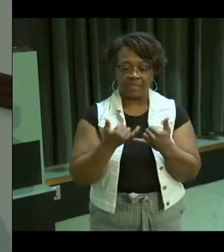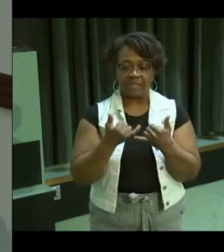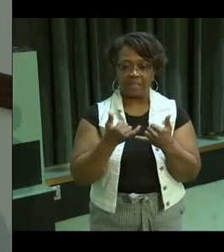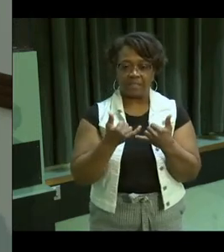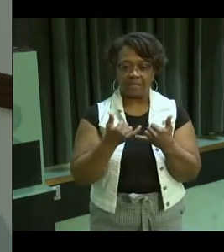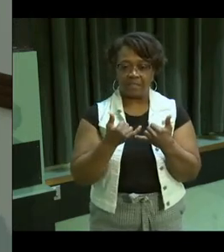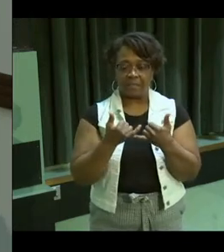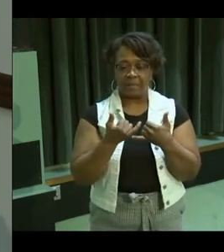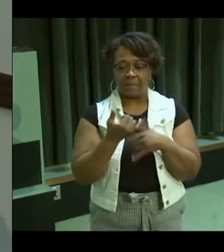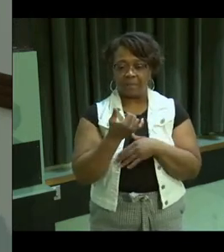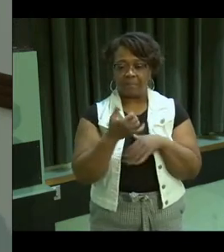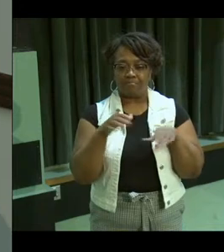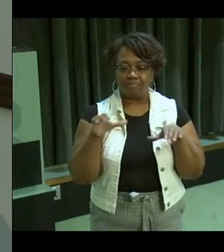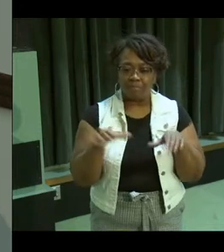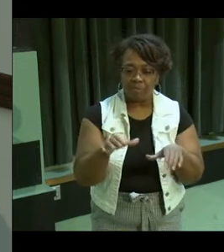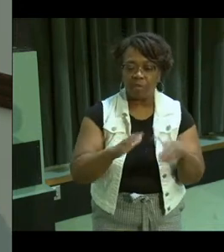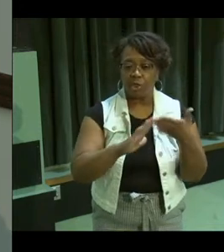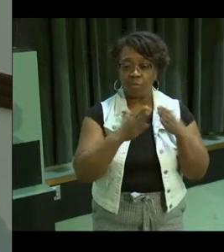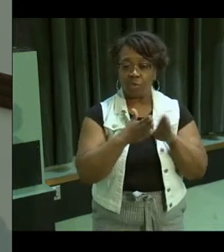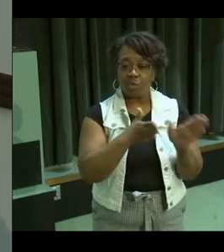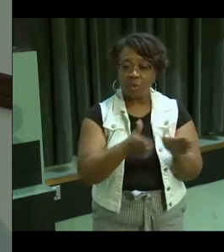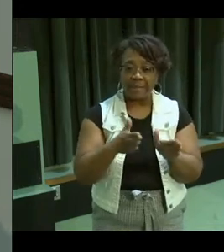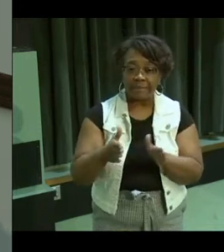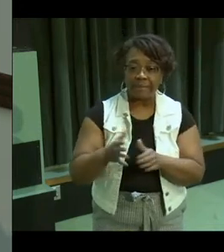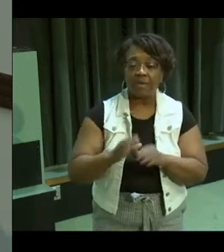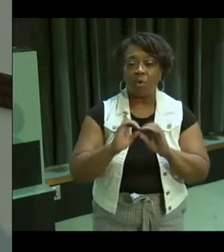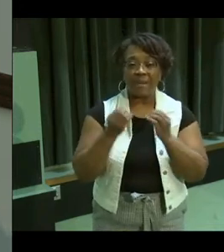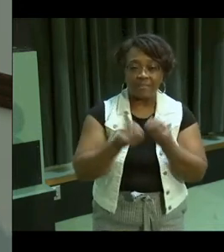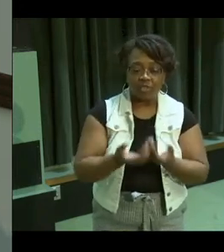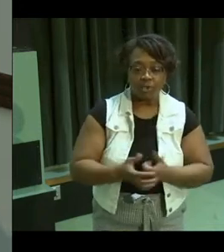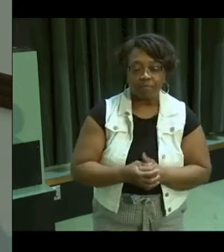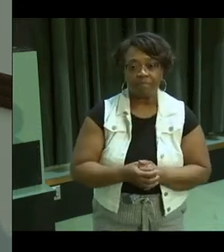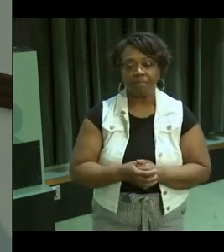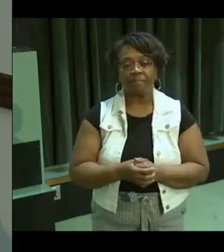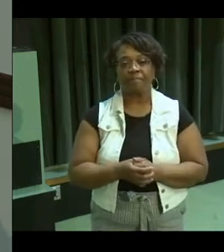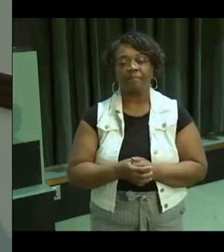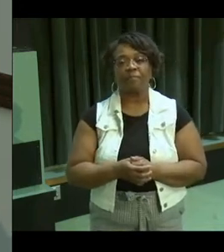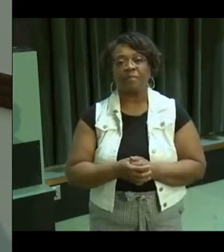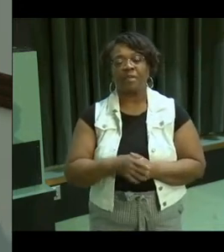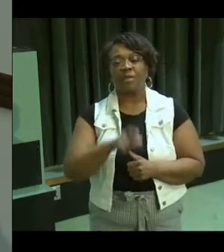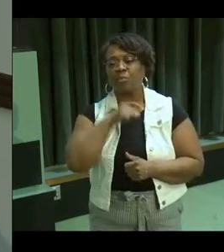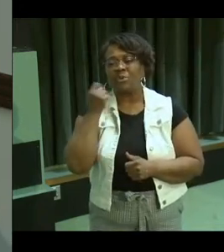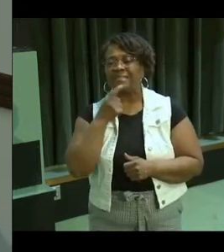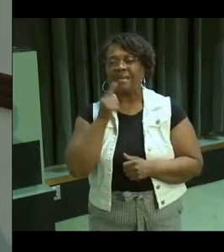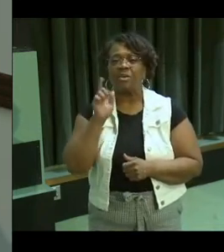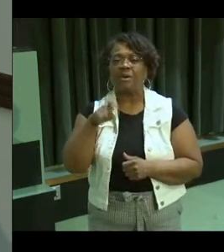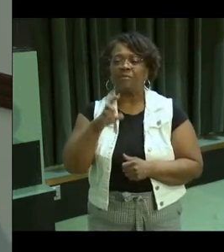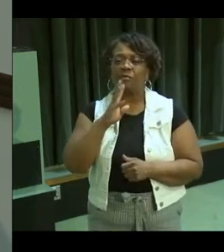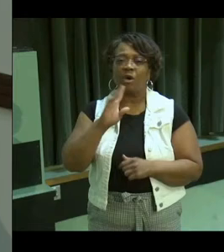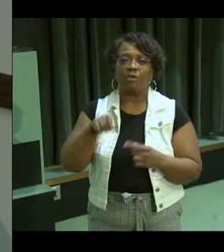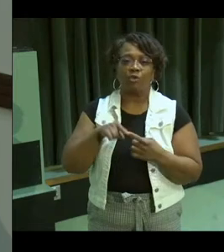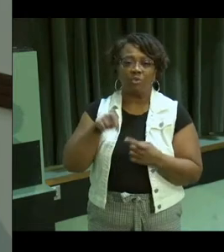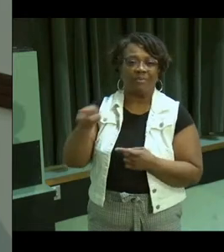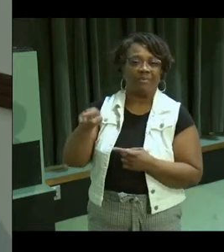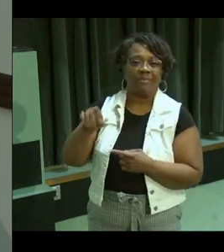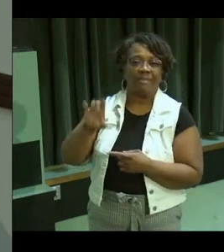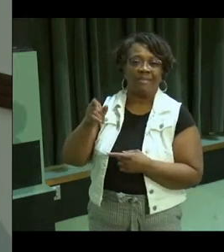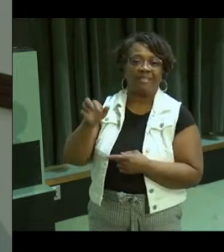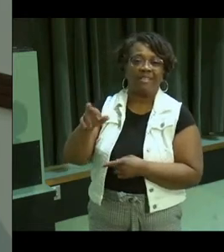start this movement, to start this community organization. And